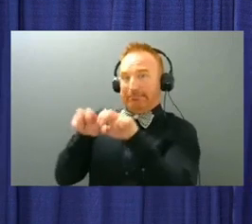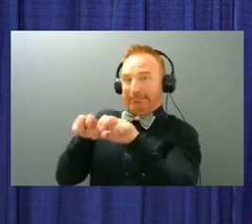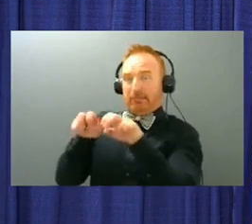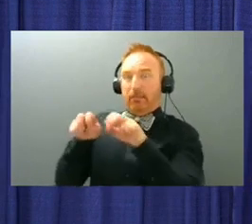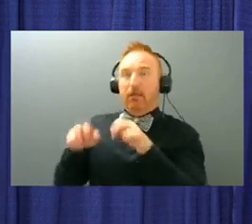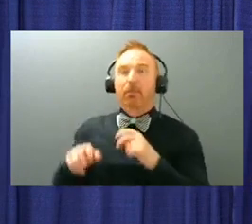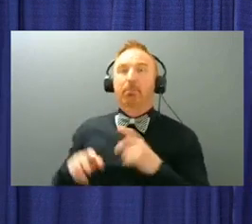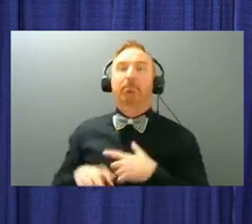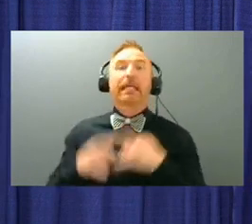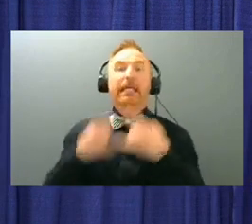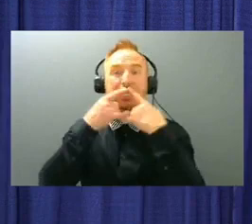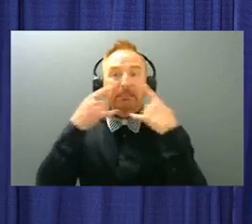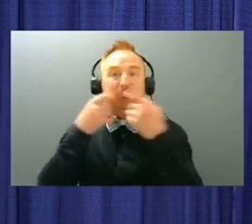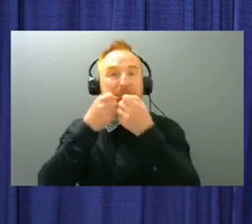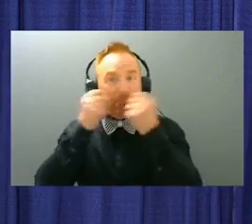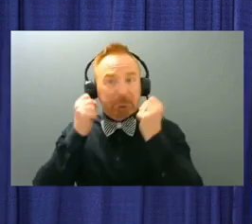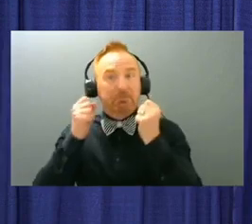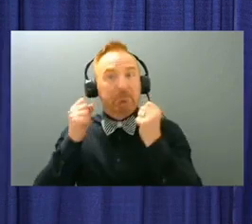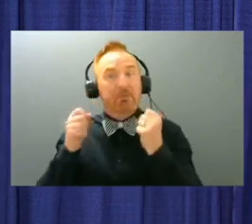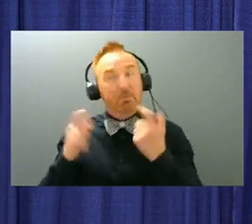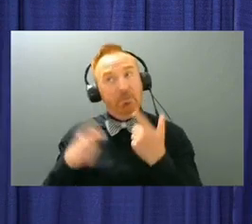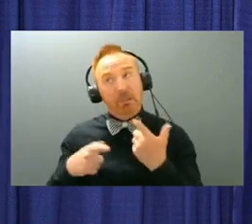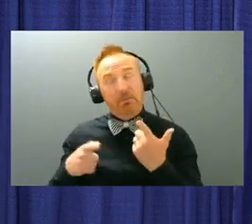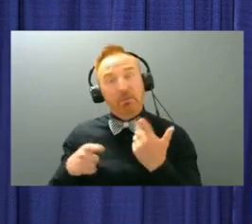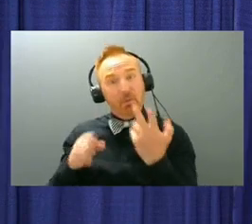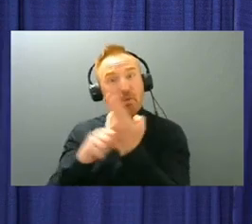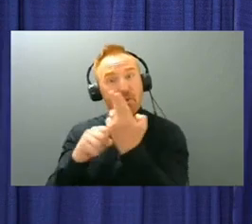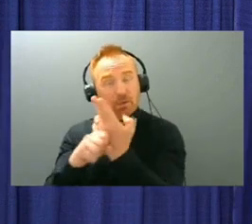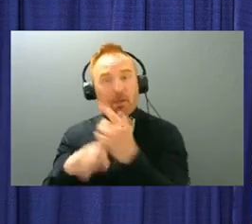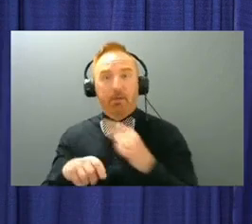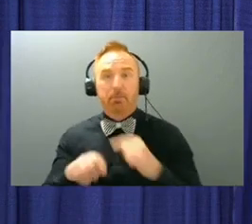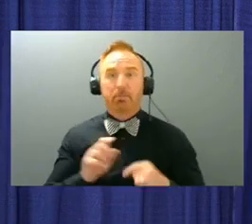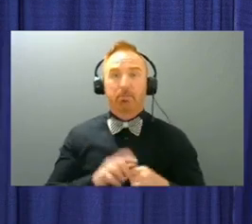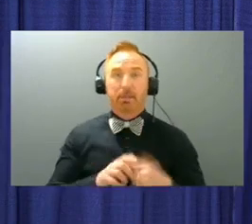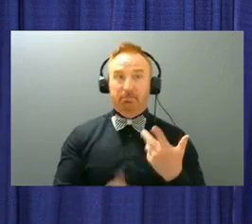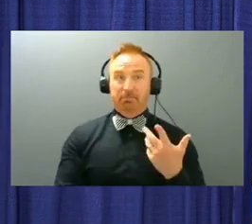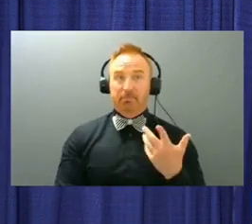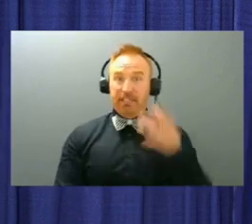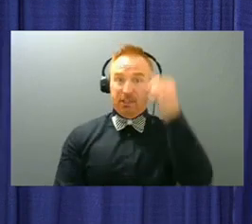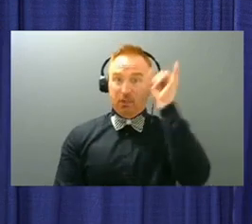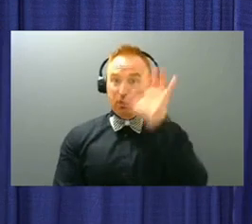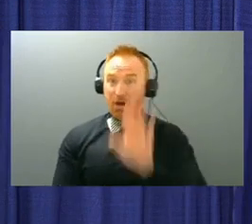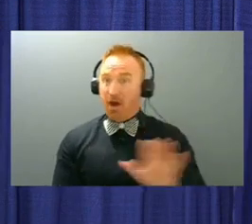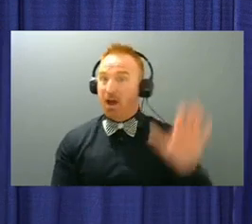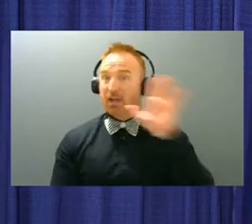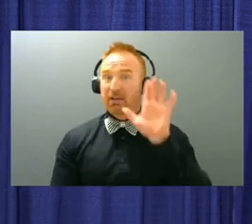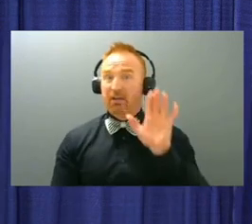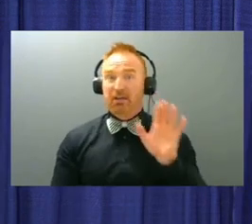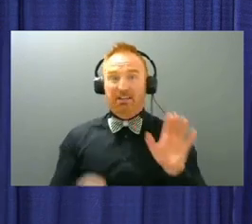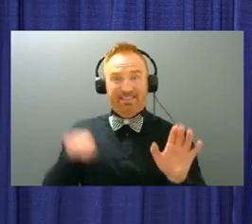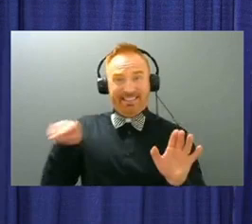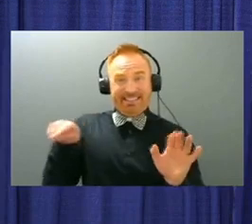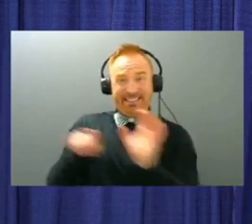And unfortunately, those situations are still few and far between -- fortunately they are still few and far between in our